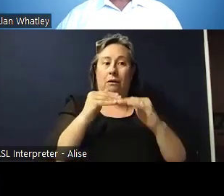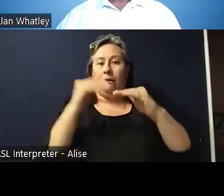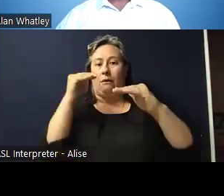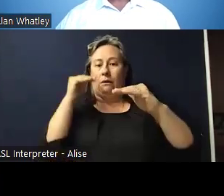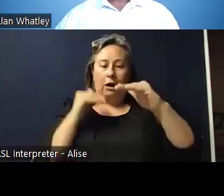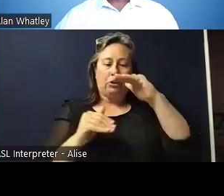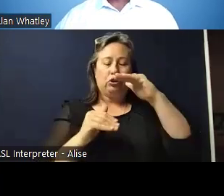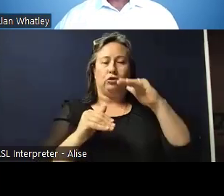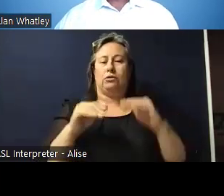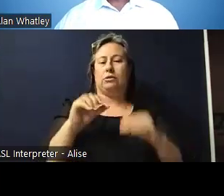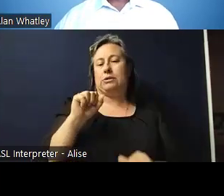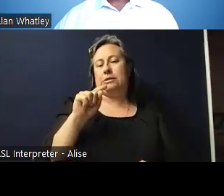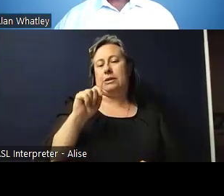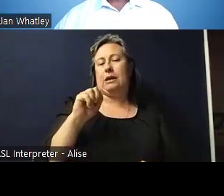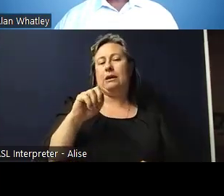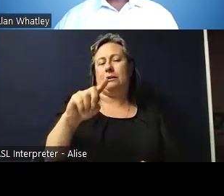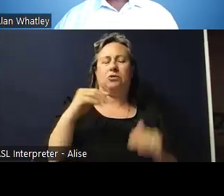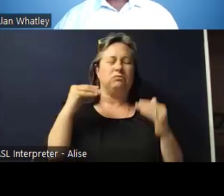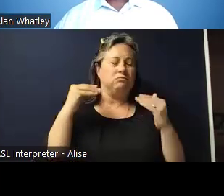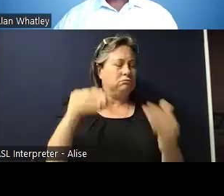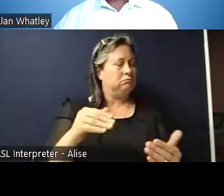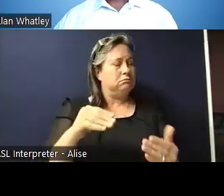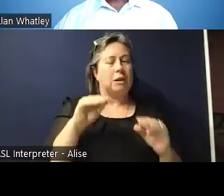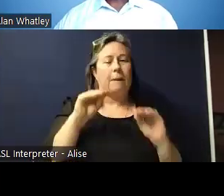as a decibel, just enter it as a single, thank you.